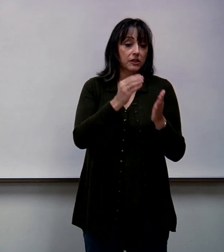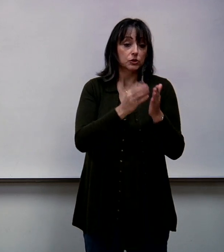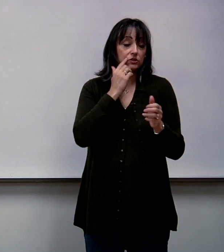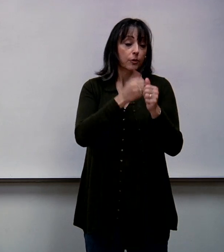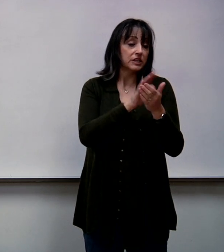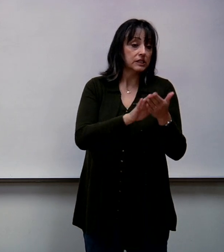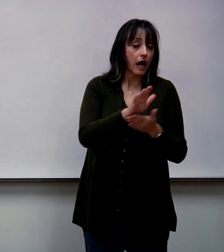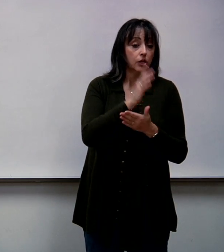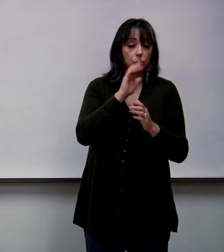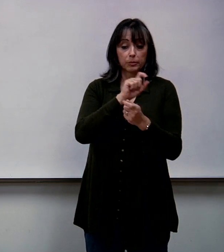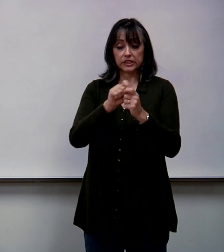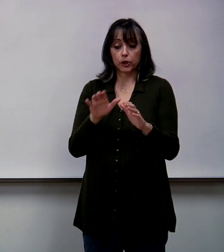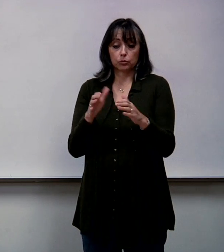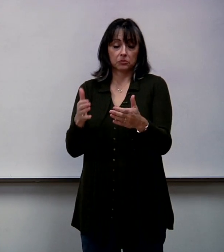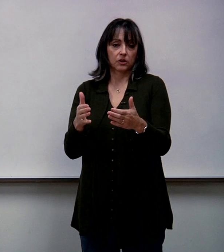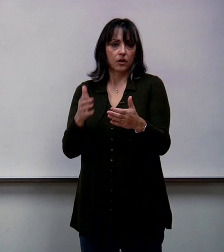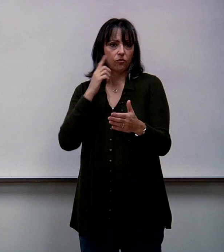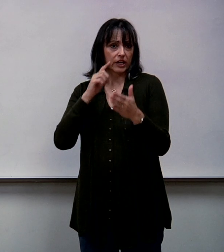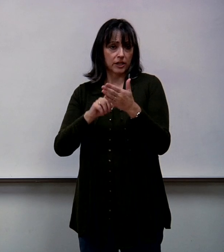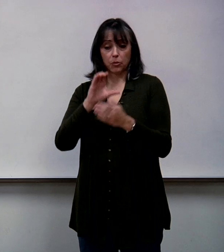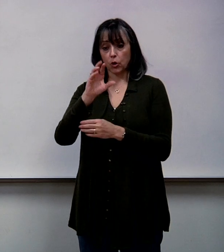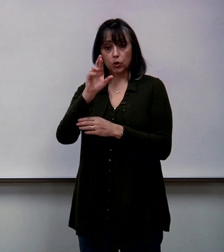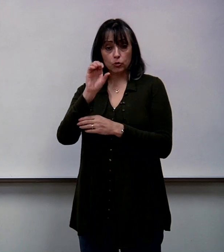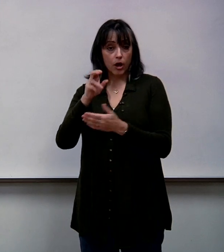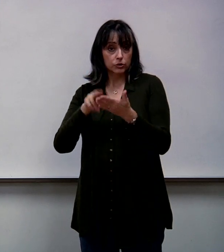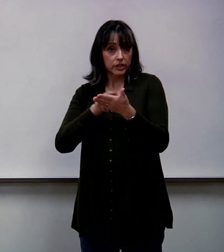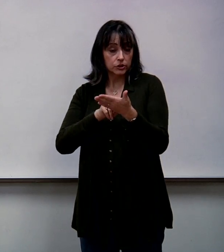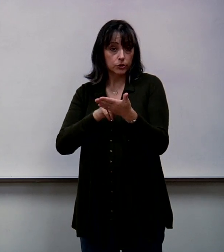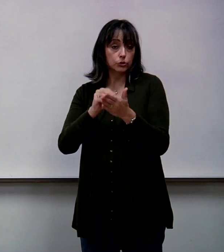for example, cross-registered students. Being a senator takes